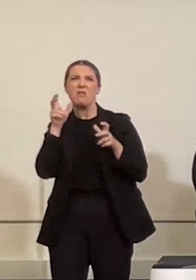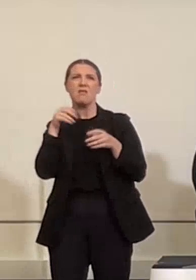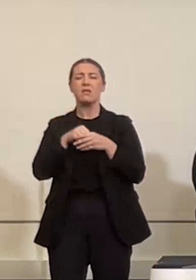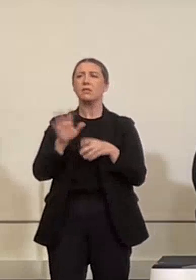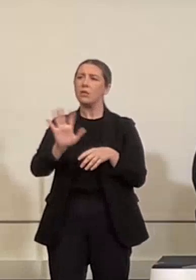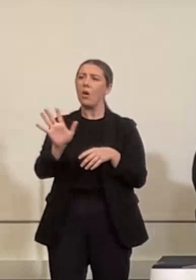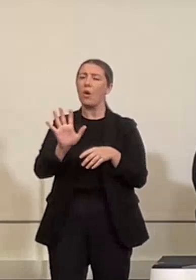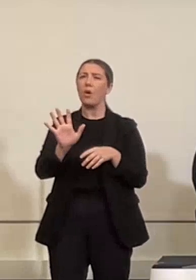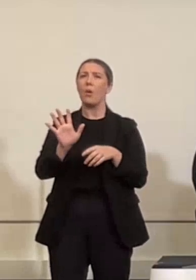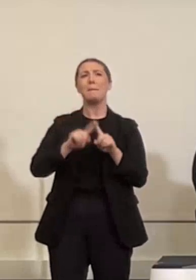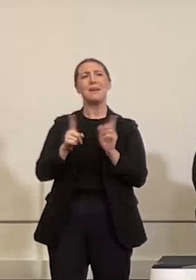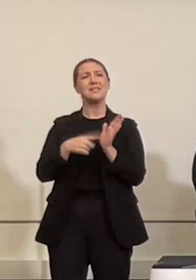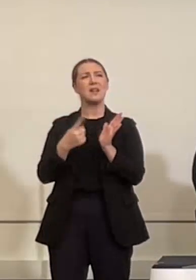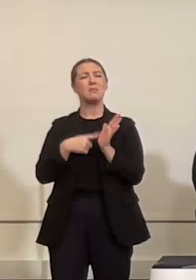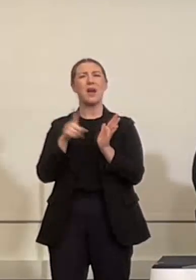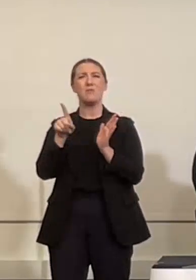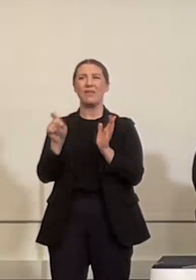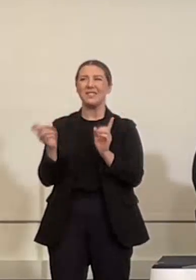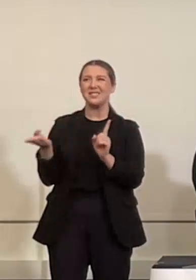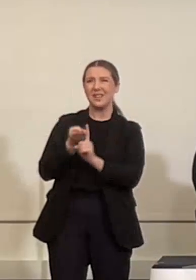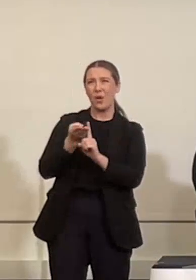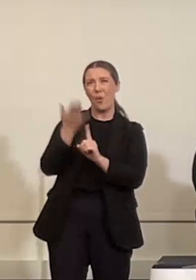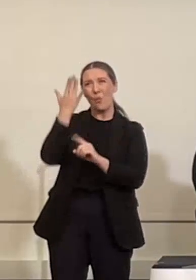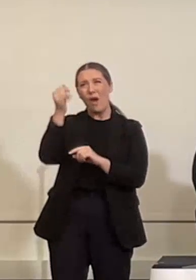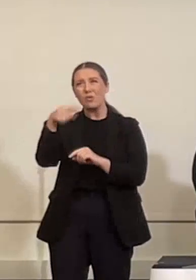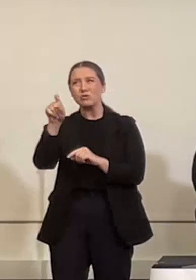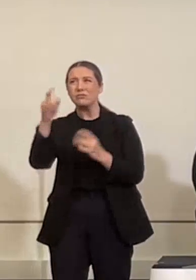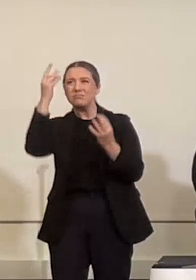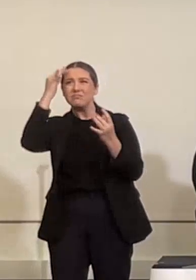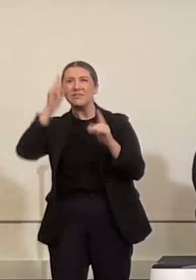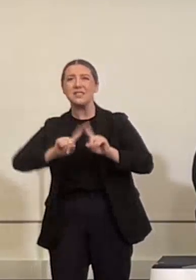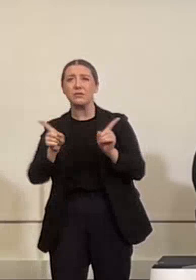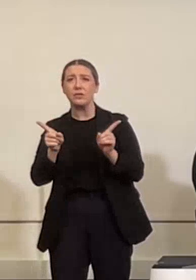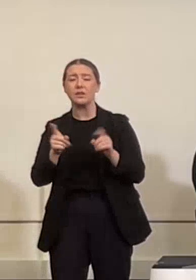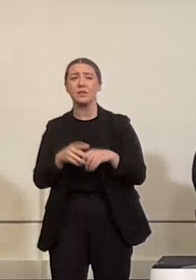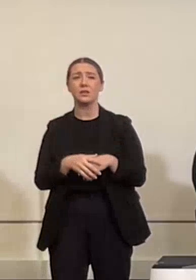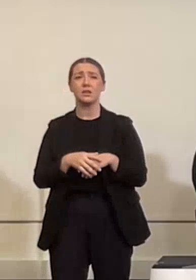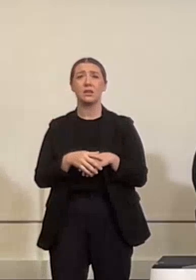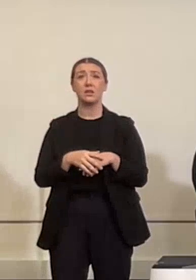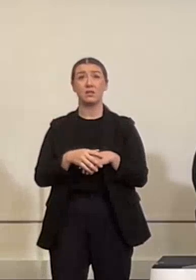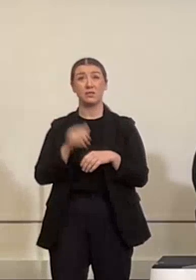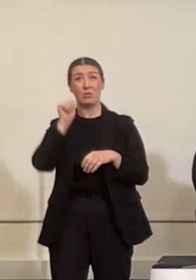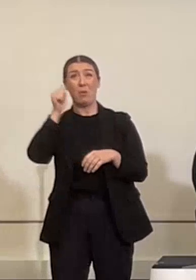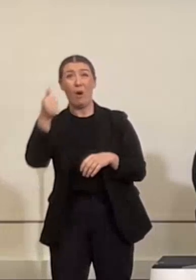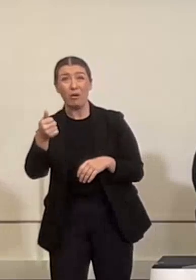give them a reason that, like, why should they think differently tomorrow? Why should tomorrow be different than yesterday?